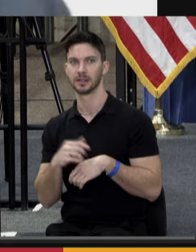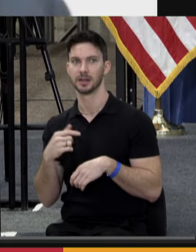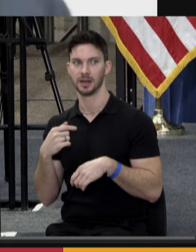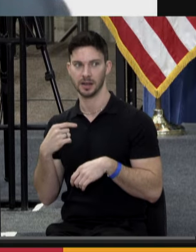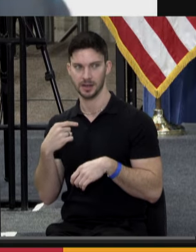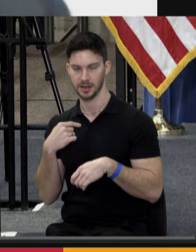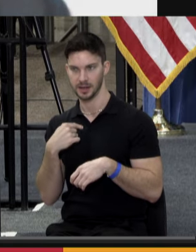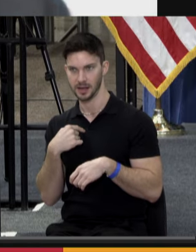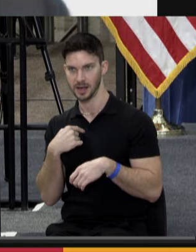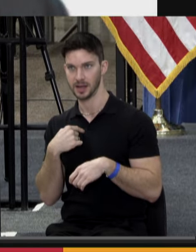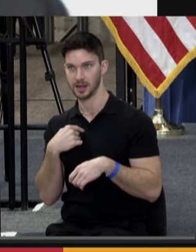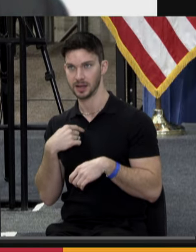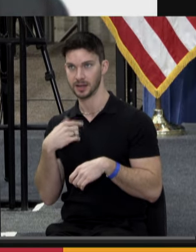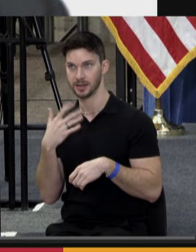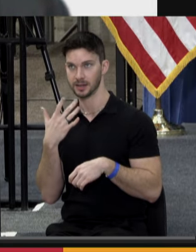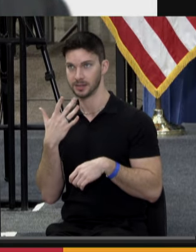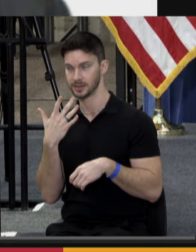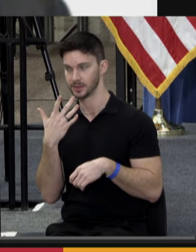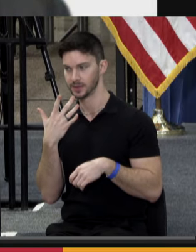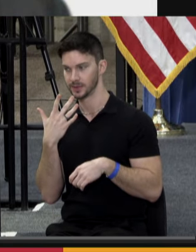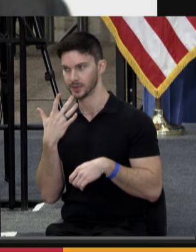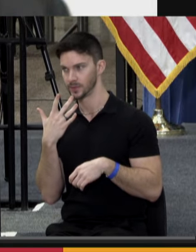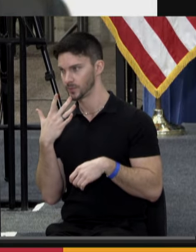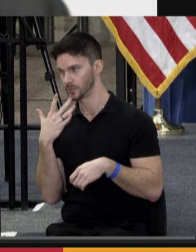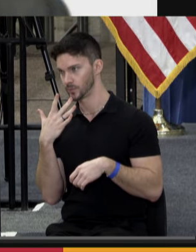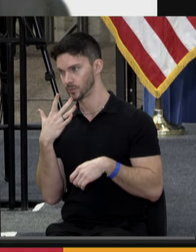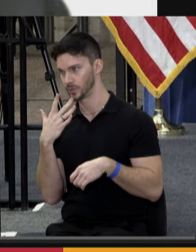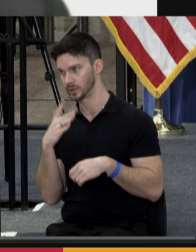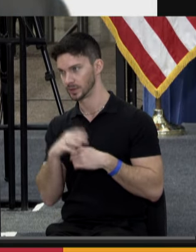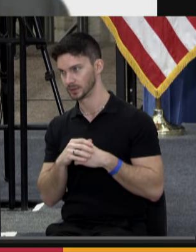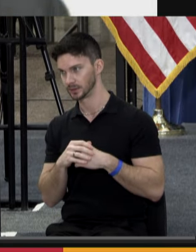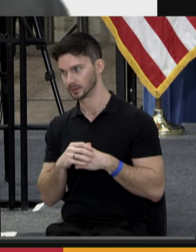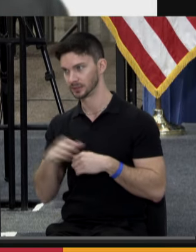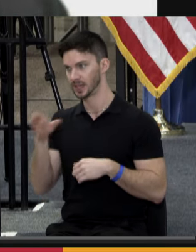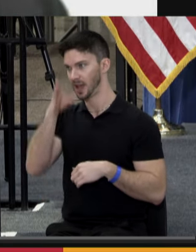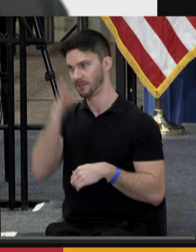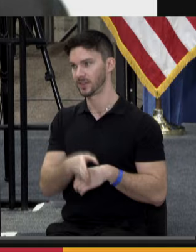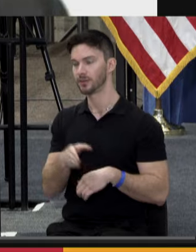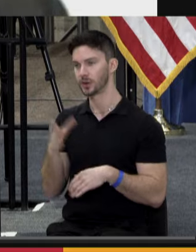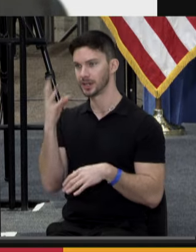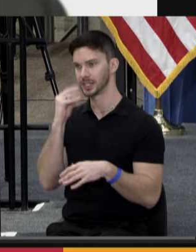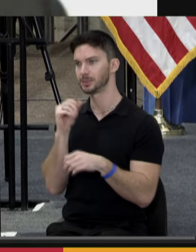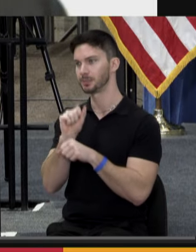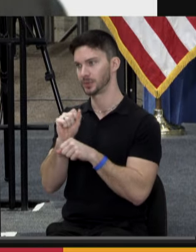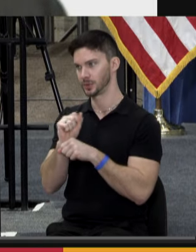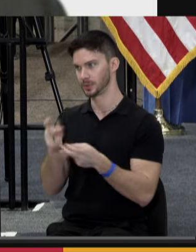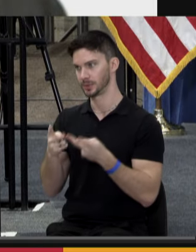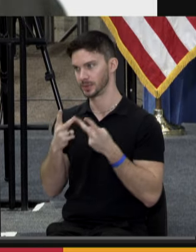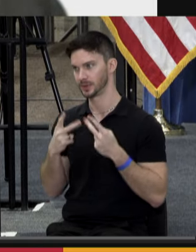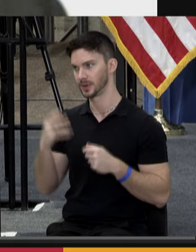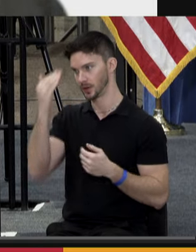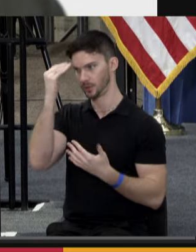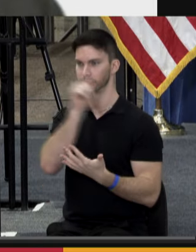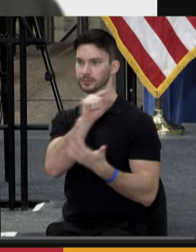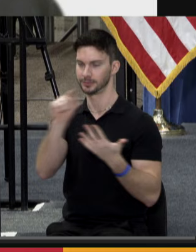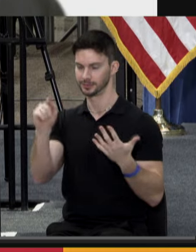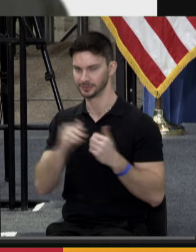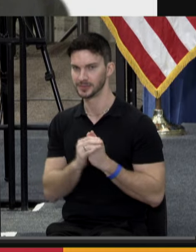but I know many DSPs who haven't. Safety, respect and supportive management are essential for sustaining this workforce.